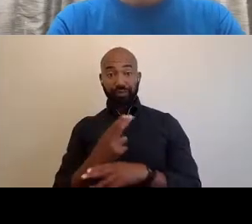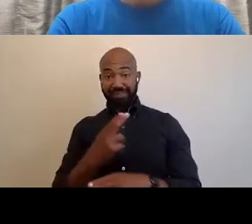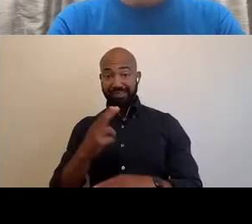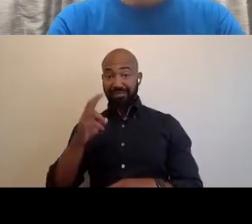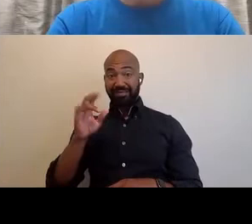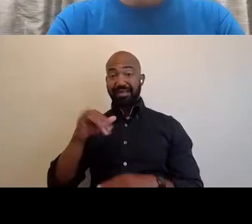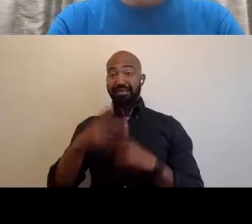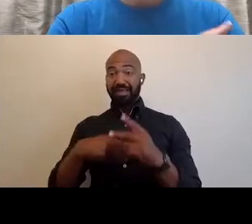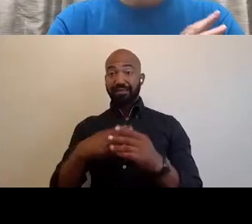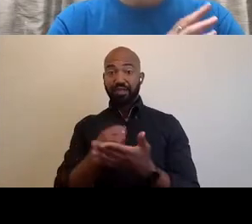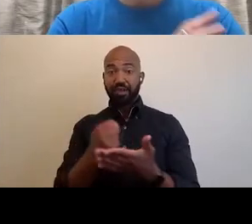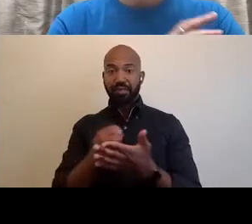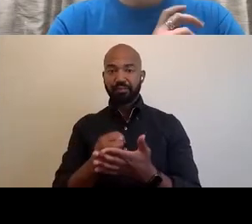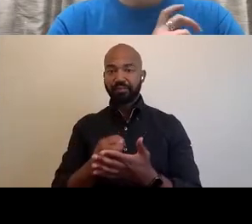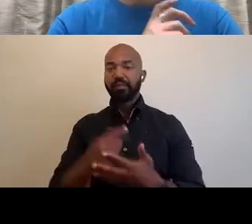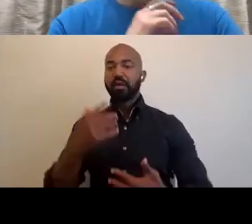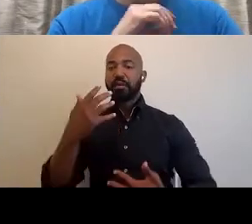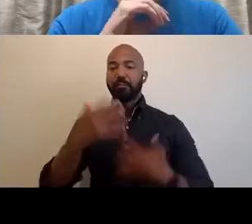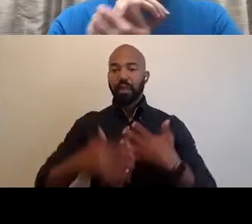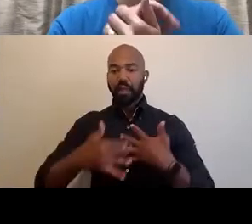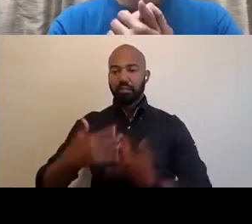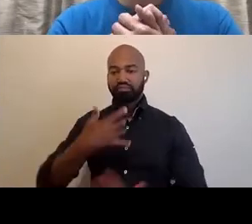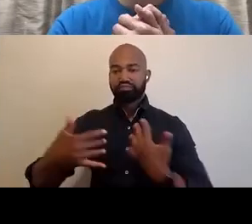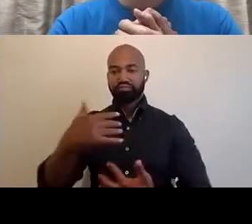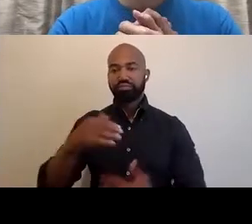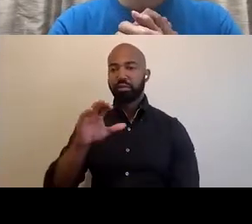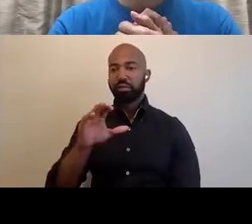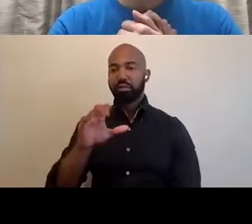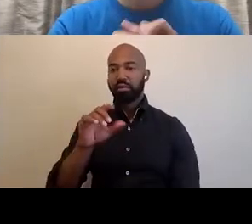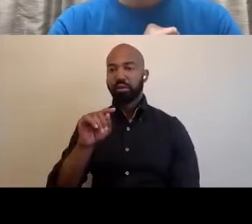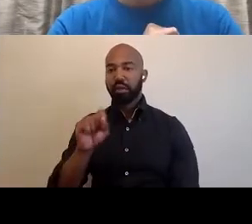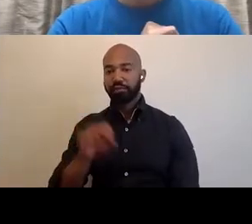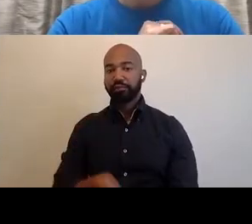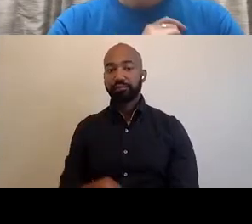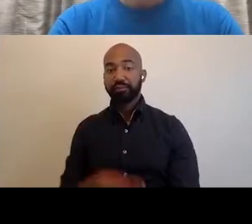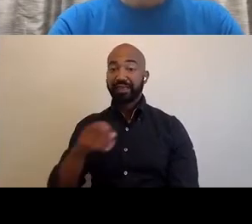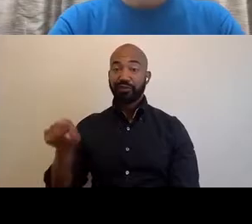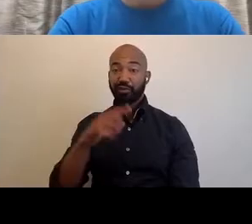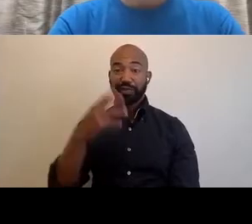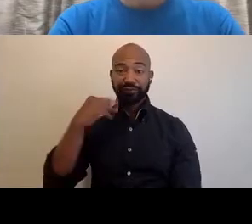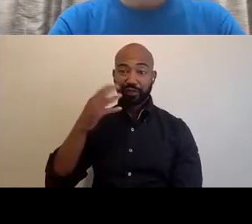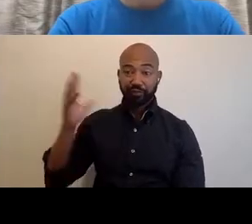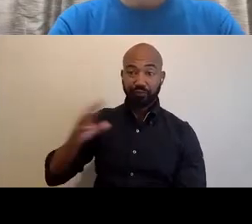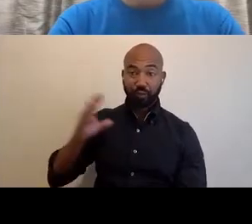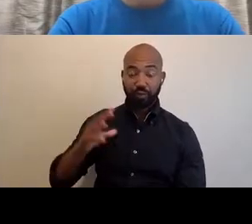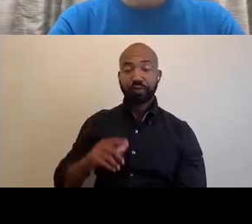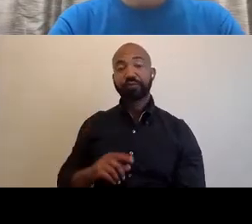And so that's something if you are, if you have a history of blood clots, if you have other health concerns